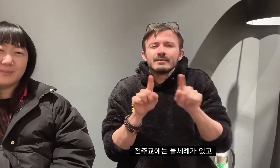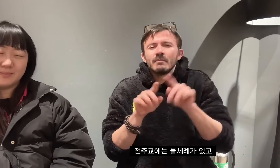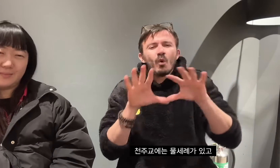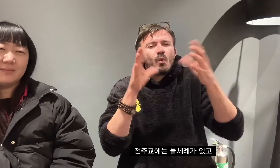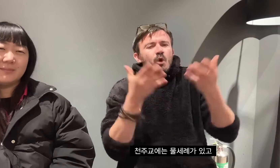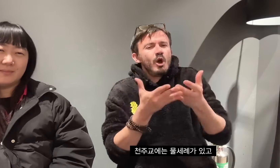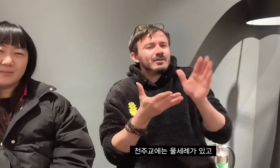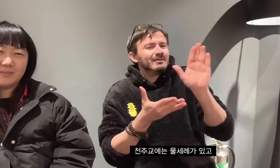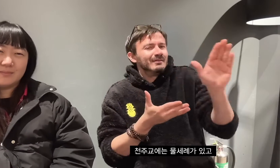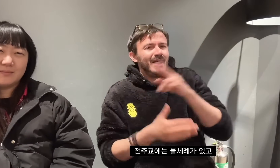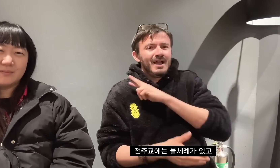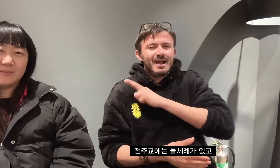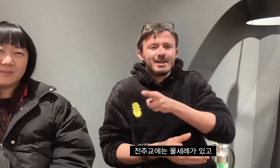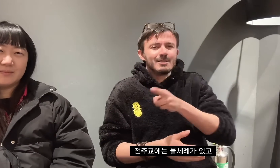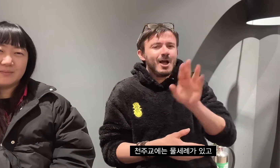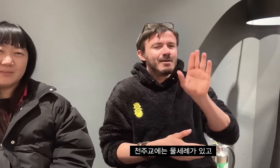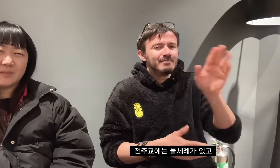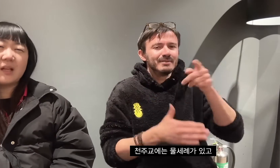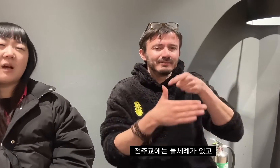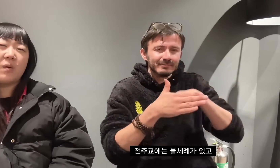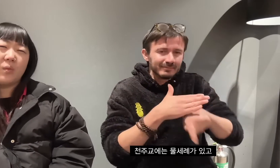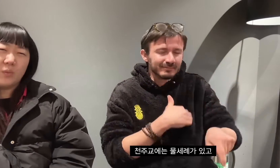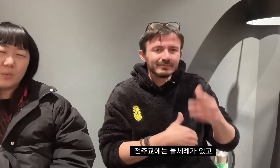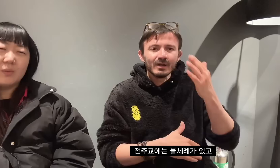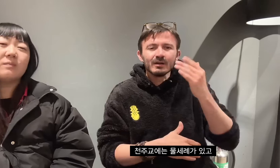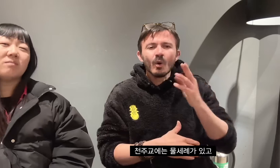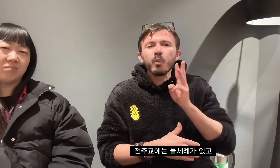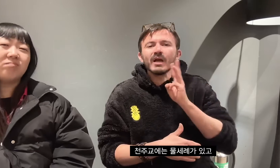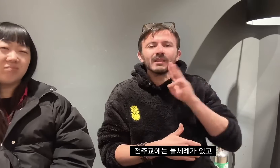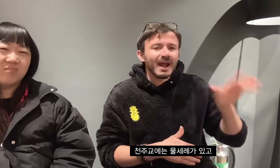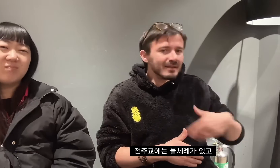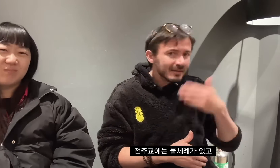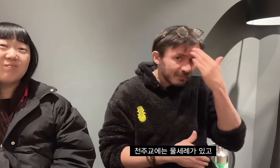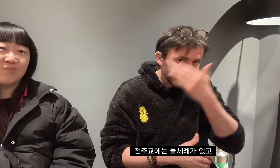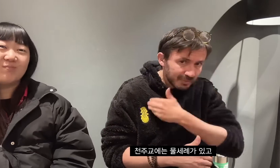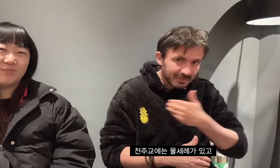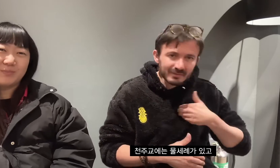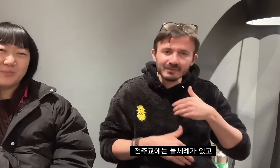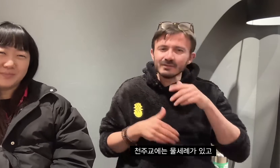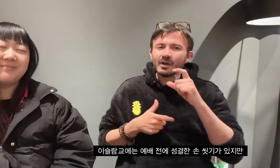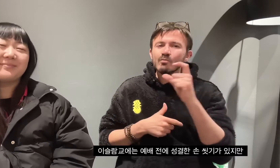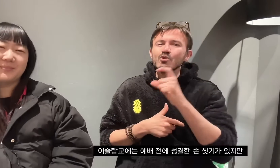Catholicism has water baptism